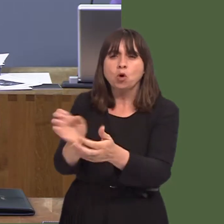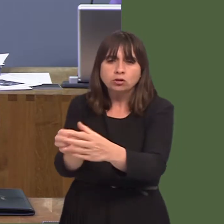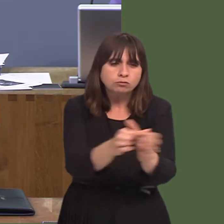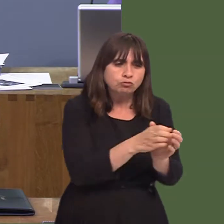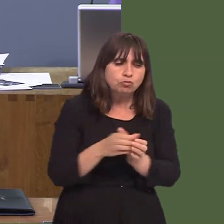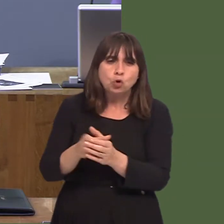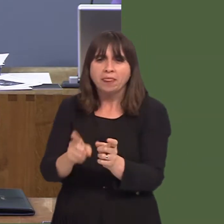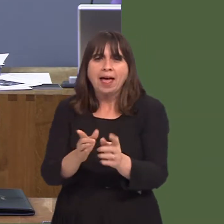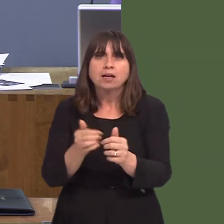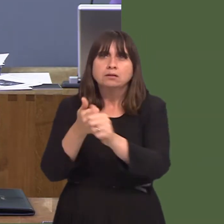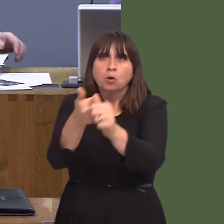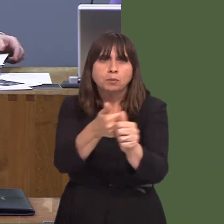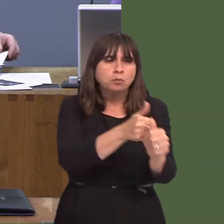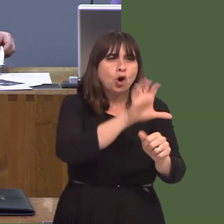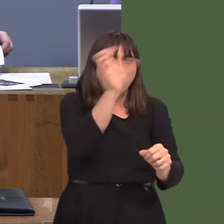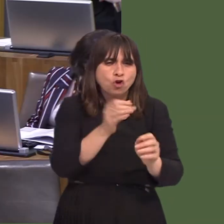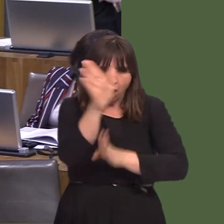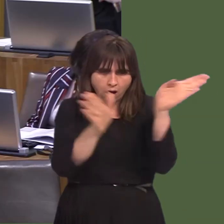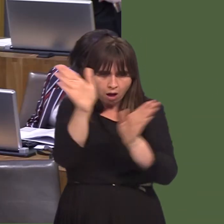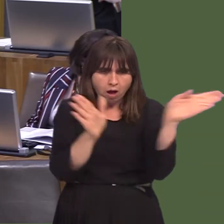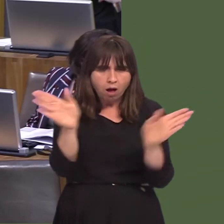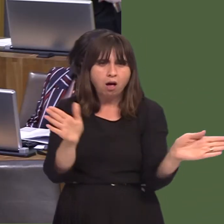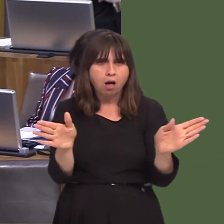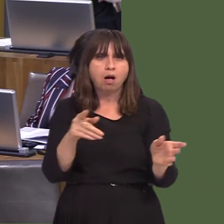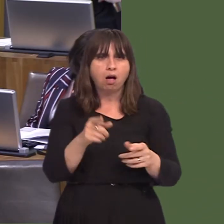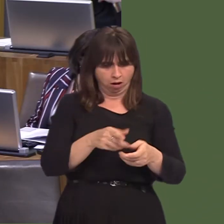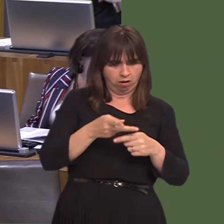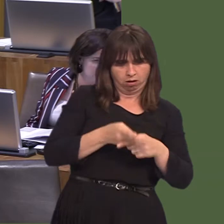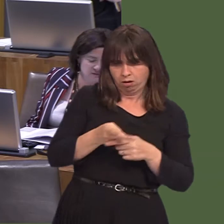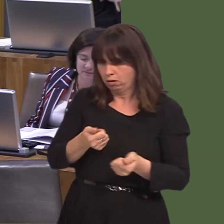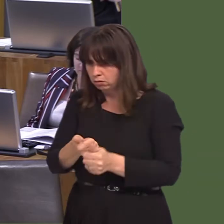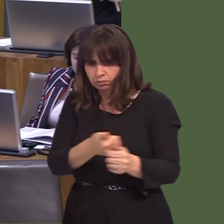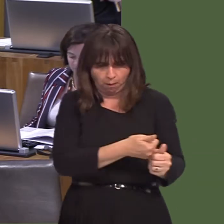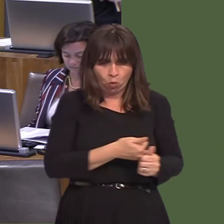active in Africaóthat support is available to any organisation.